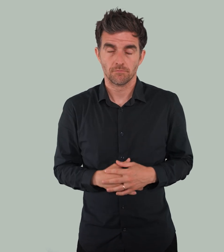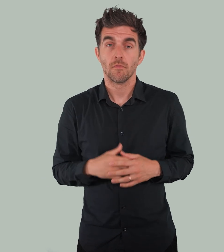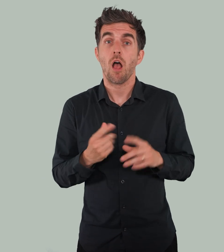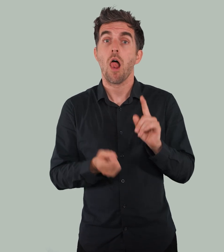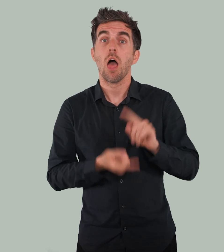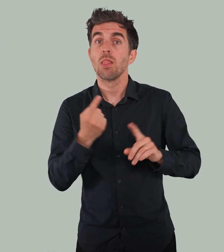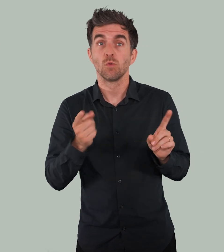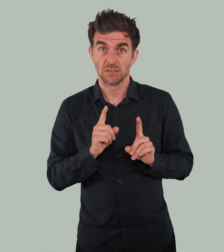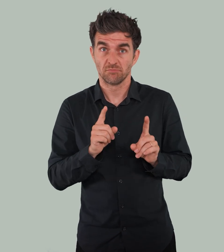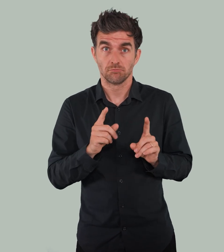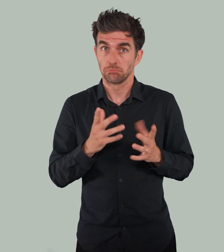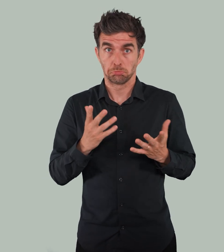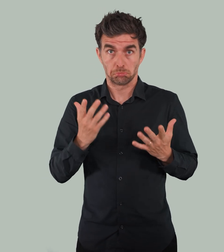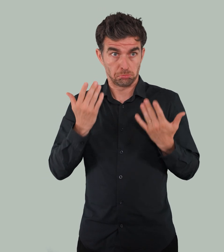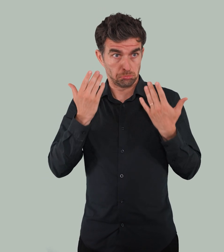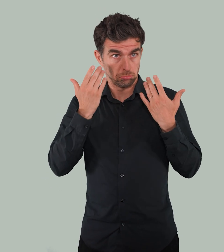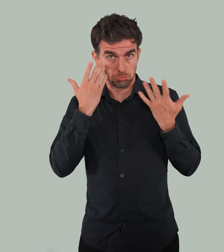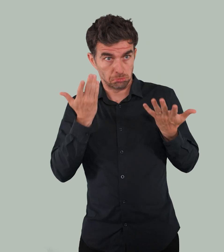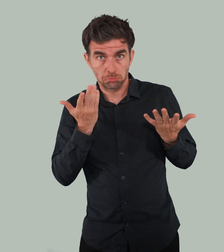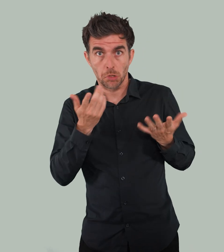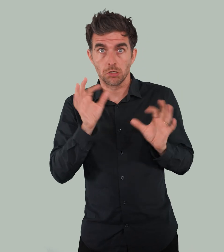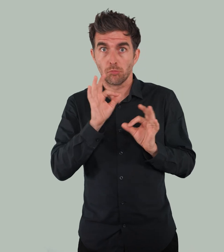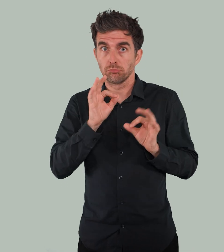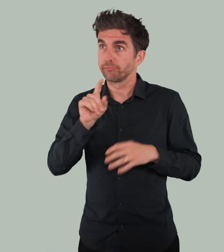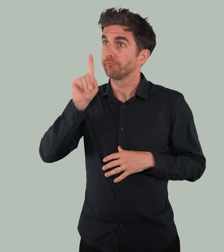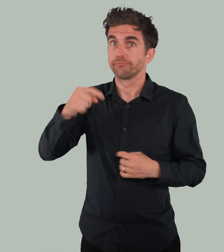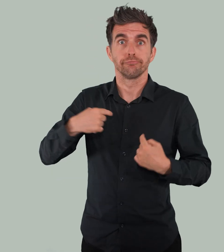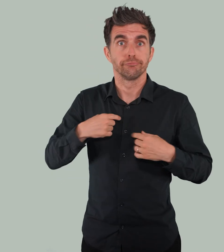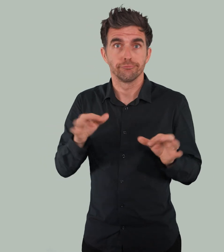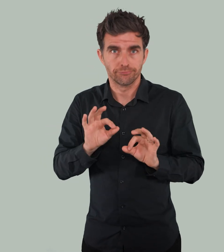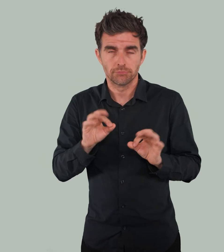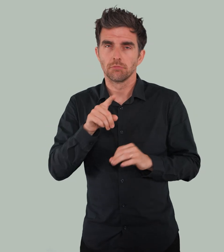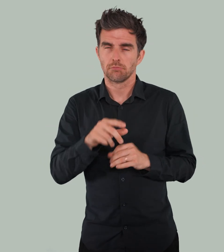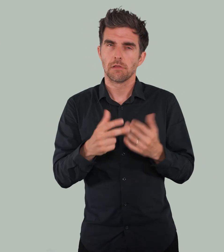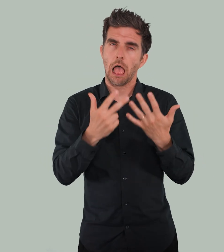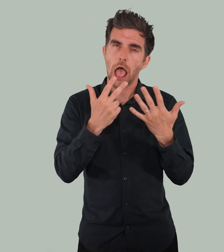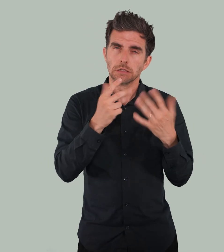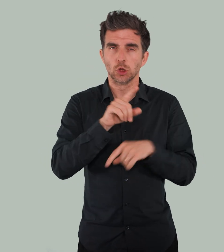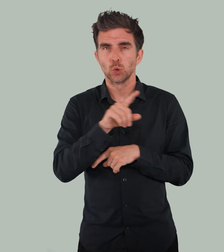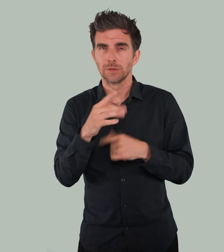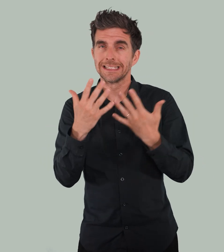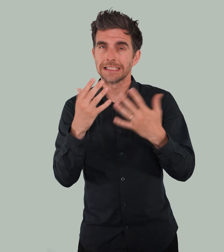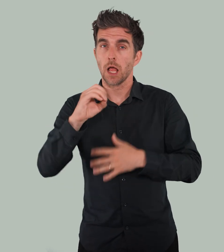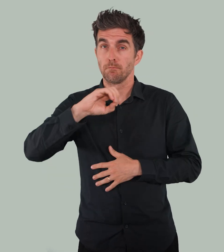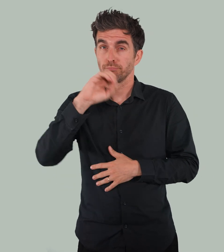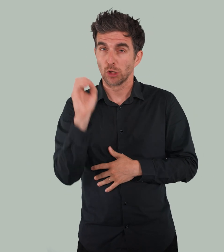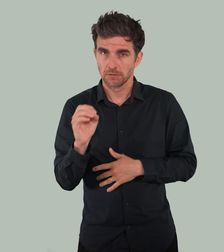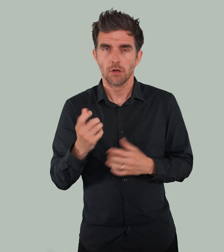Respondent Group (self-identified) - Unknown / not identifiable % of total - 8–10%